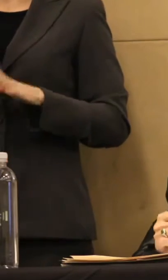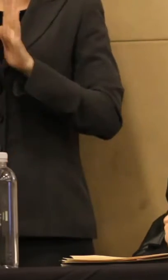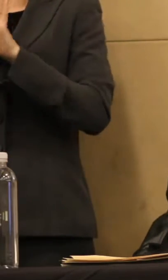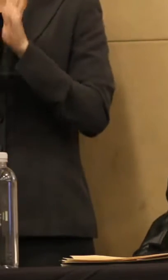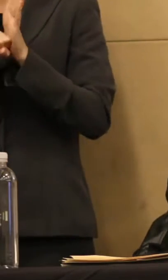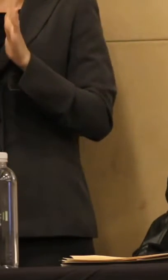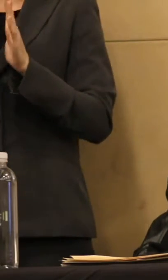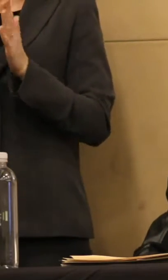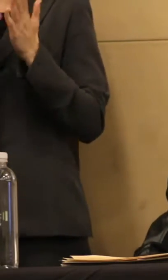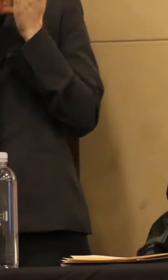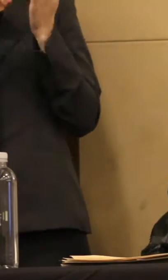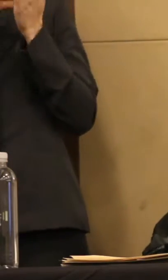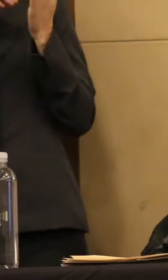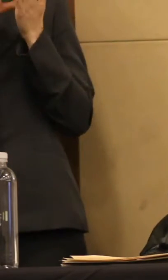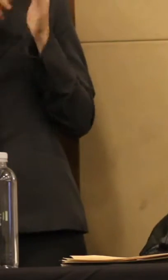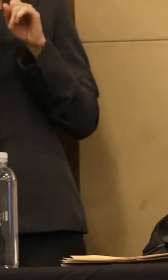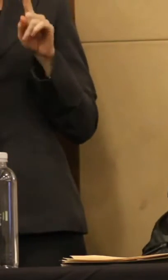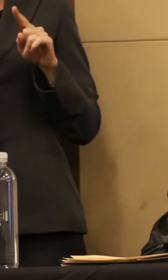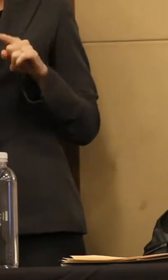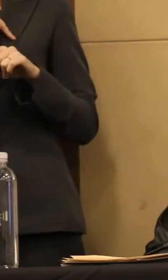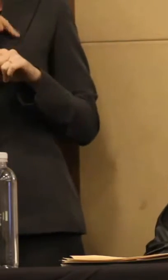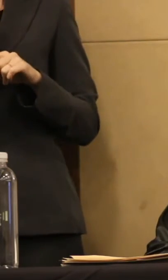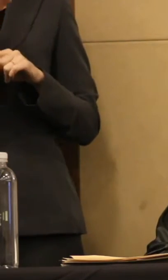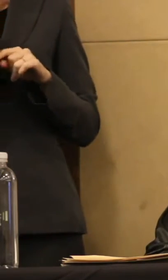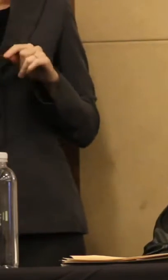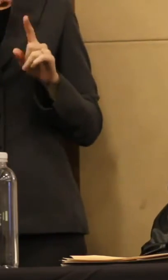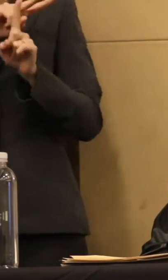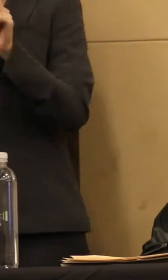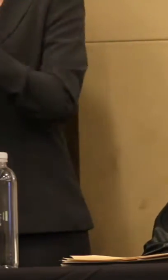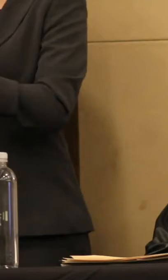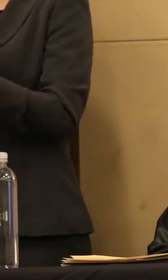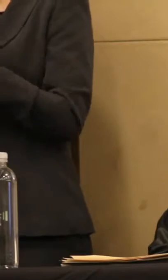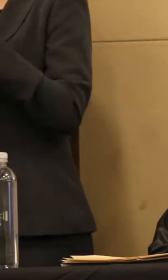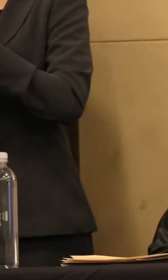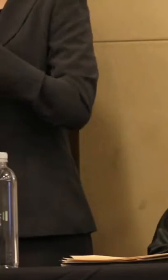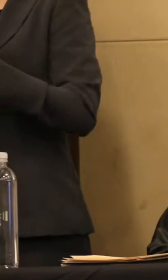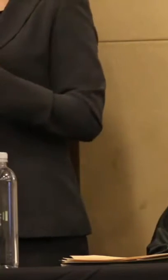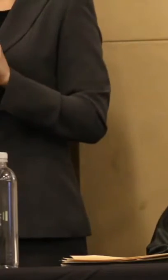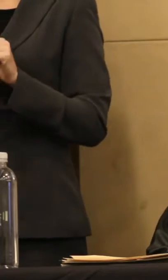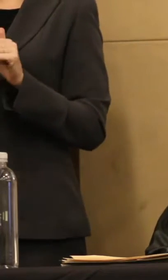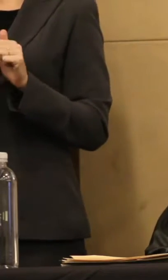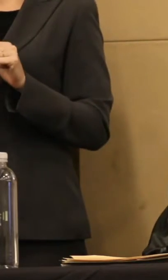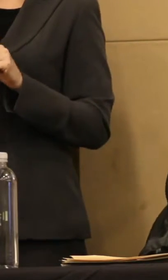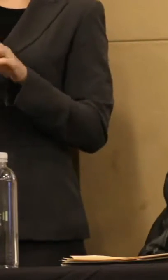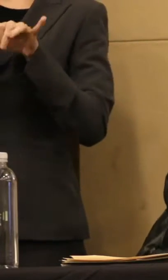they find helpful and then they adapt it for their systems.